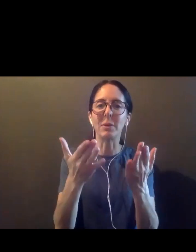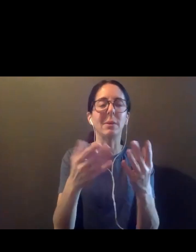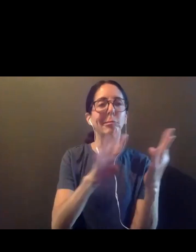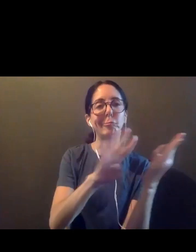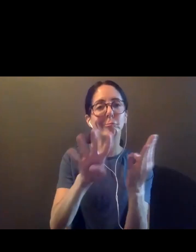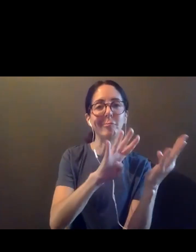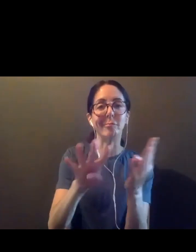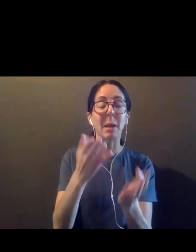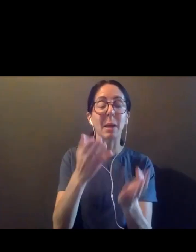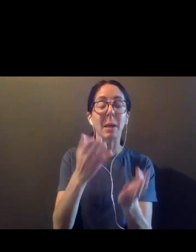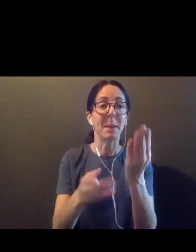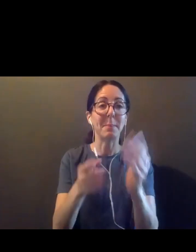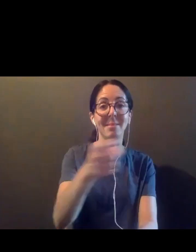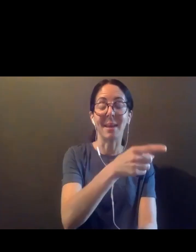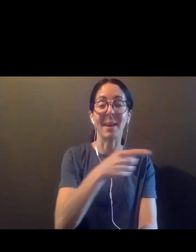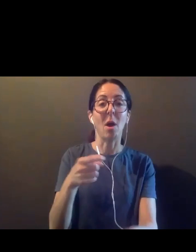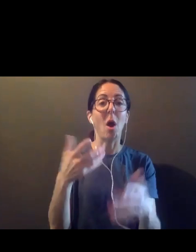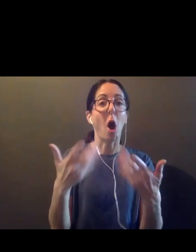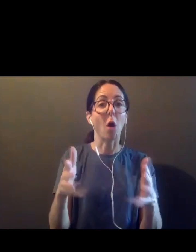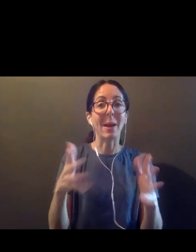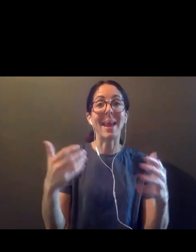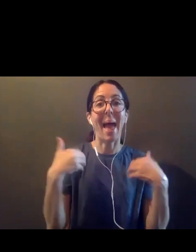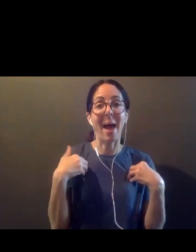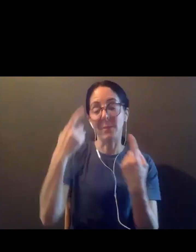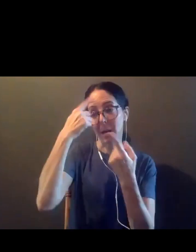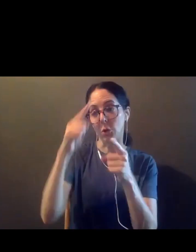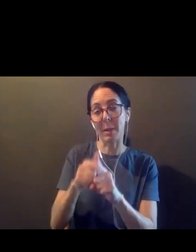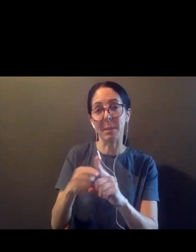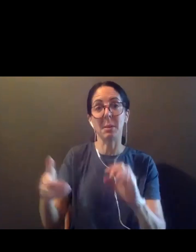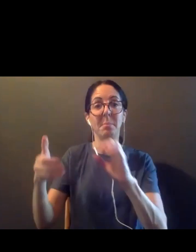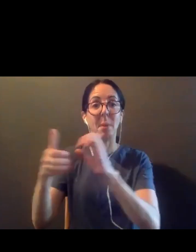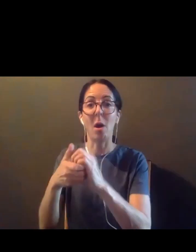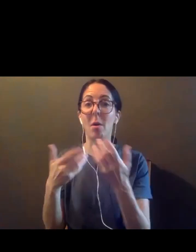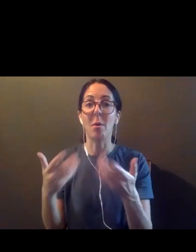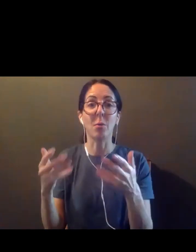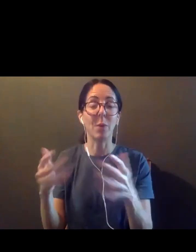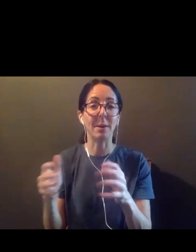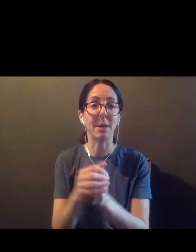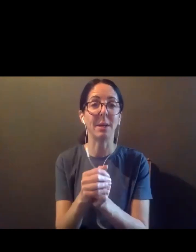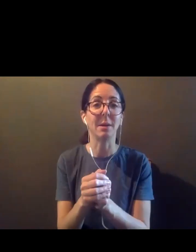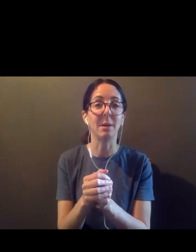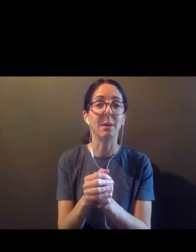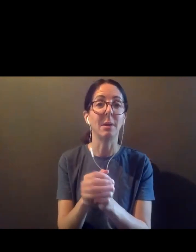have existing partnership agreements in which if questions are coming in or opportunities